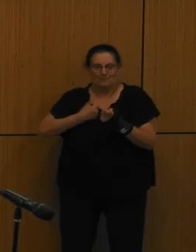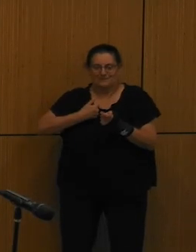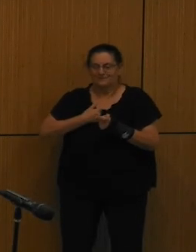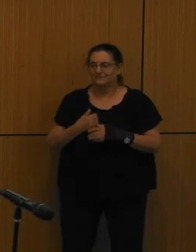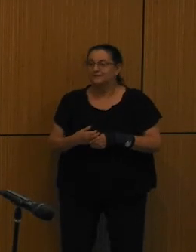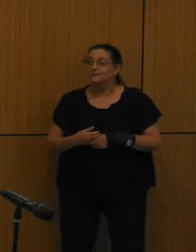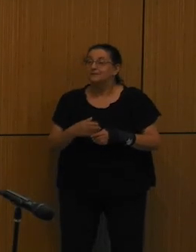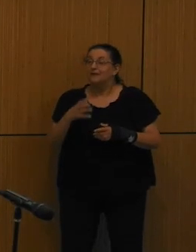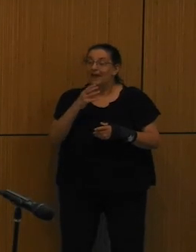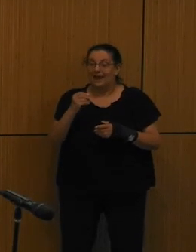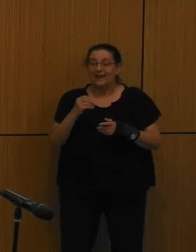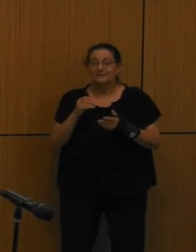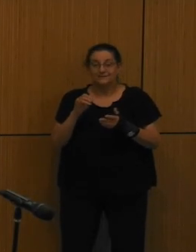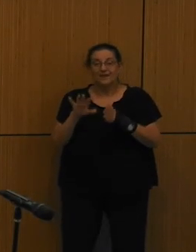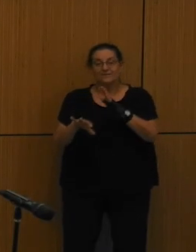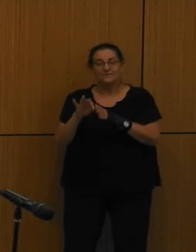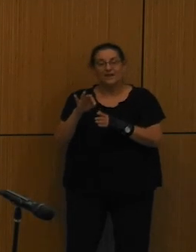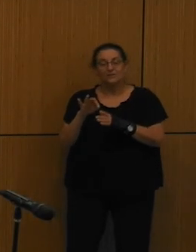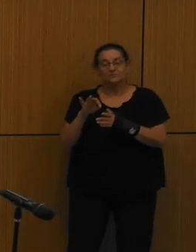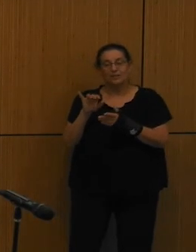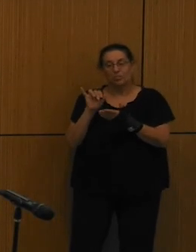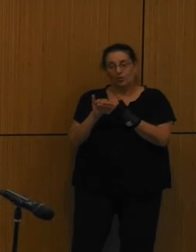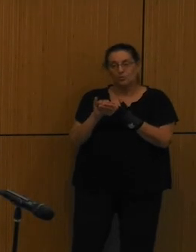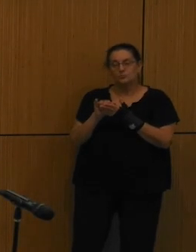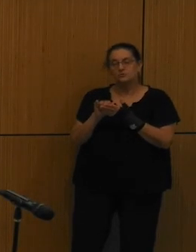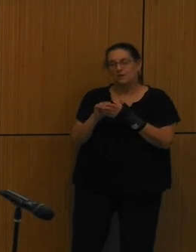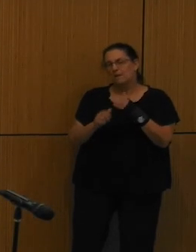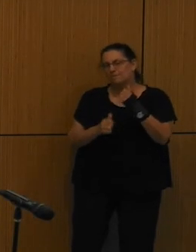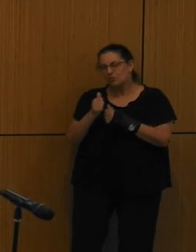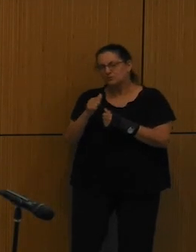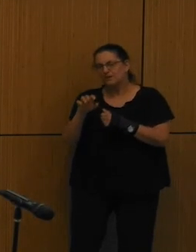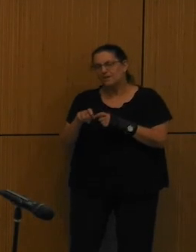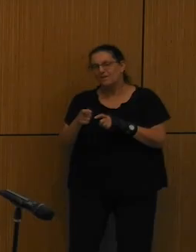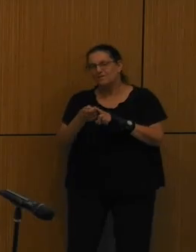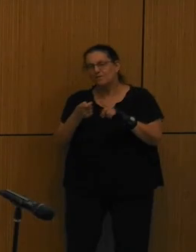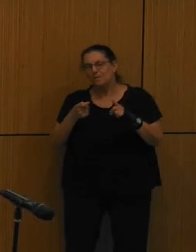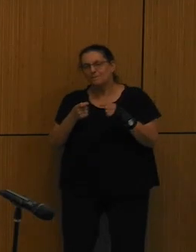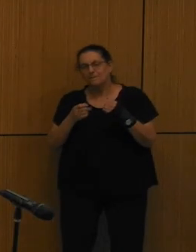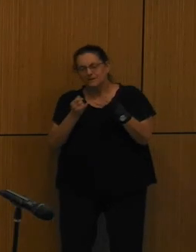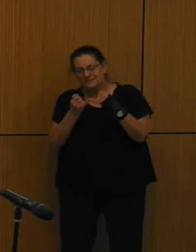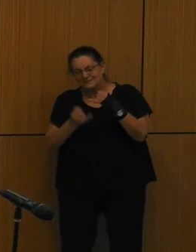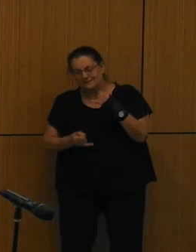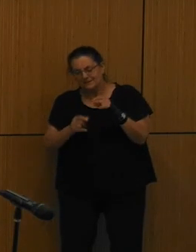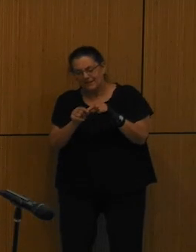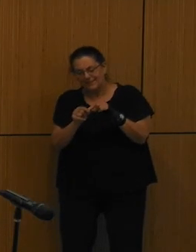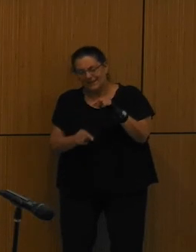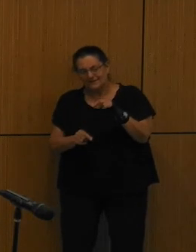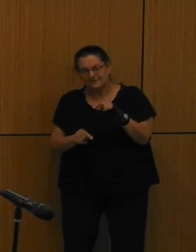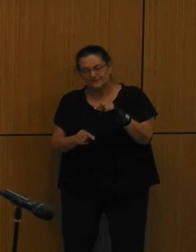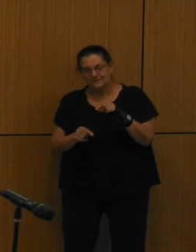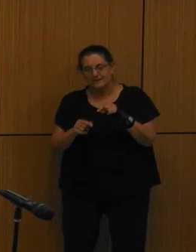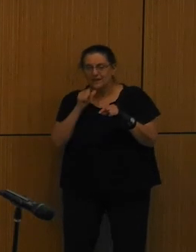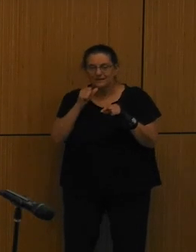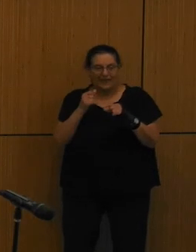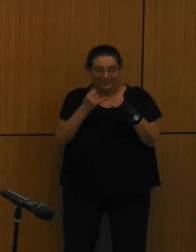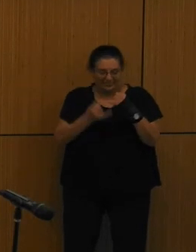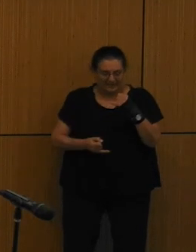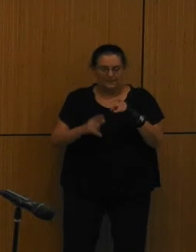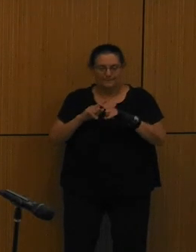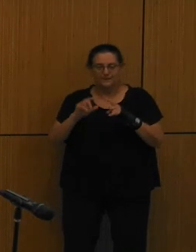The meteorites you buy on eBay are usually, slices. But they're not thin sections, so I had to turn them into thin sections.